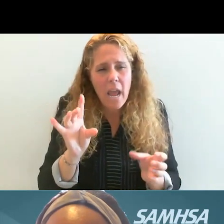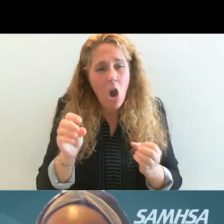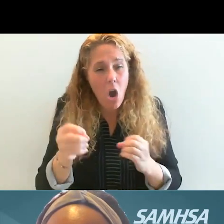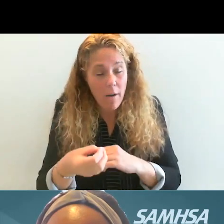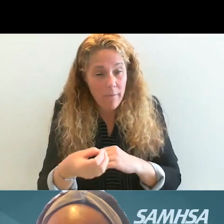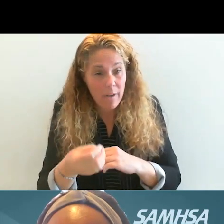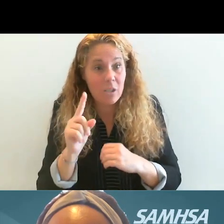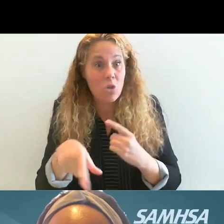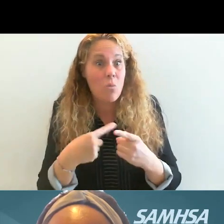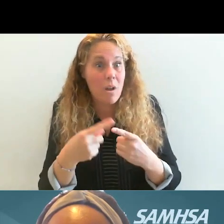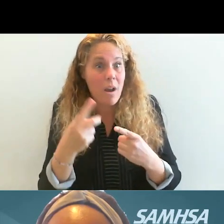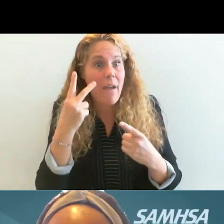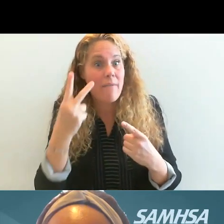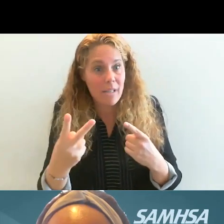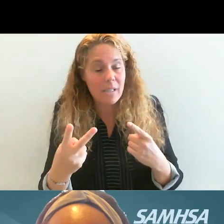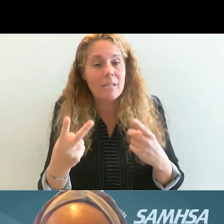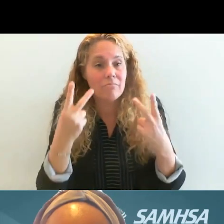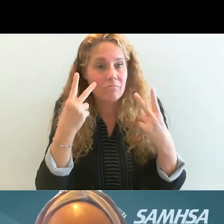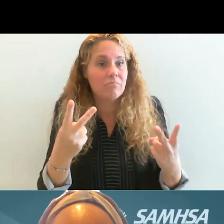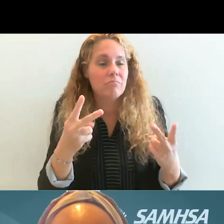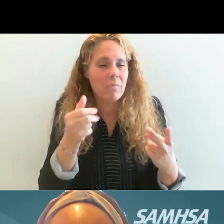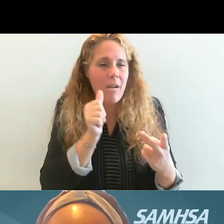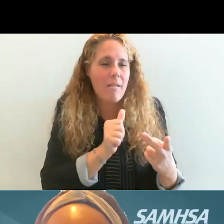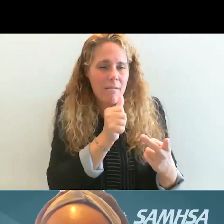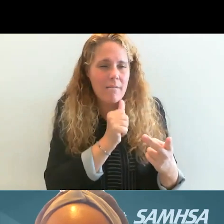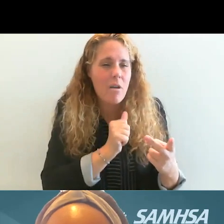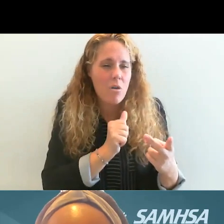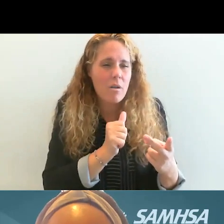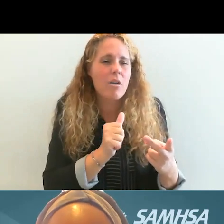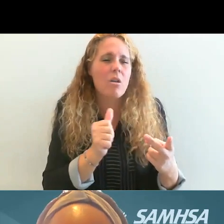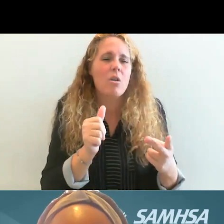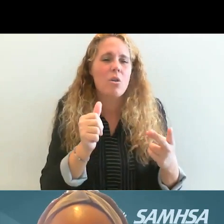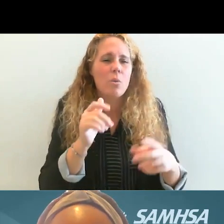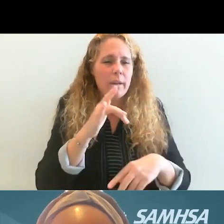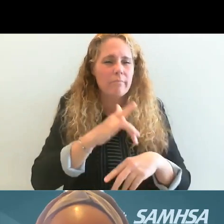ARIZONA. WE WERE ABLE TO VISIT THREE CRISIS CENTERS, MOBILE CRISIS